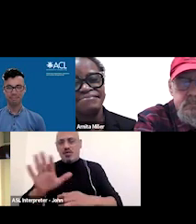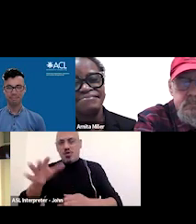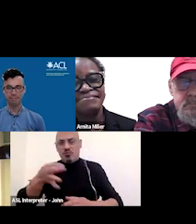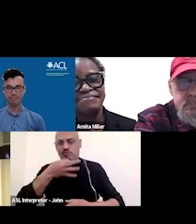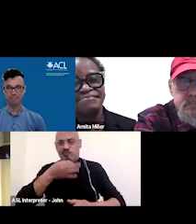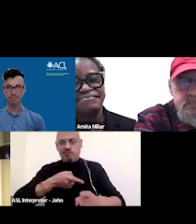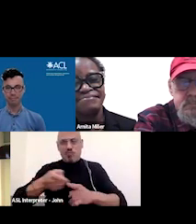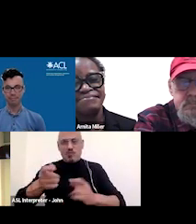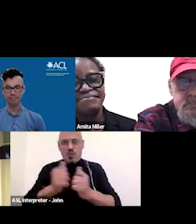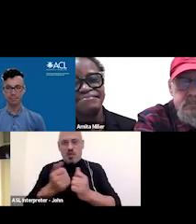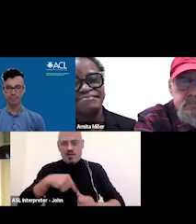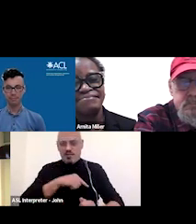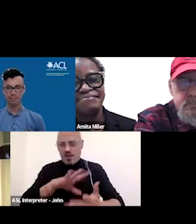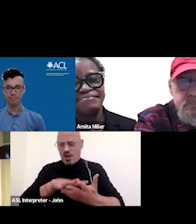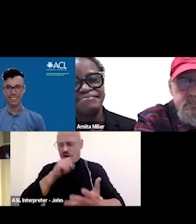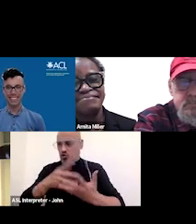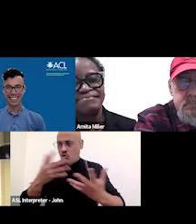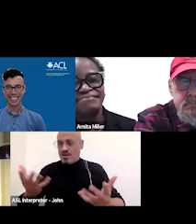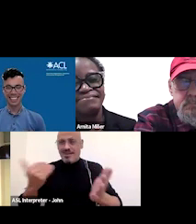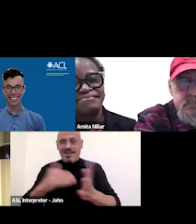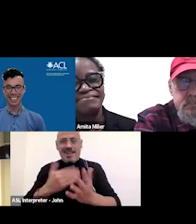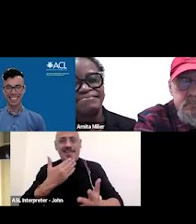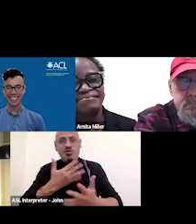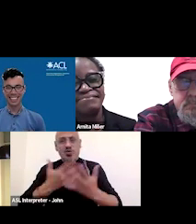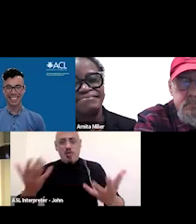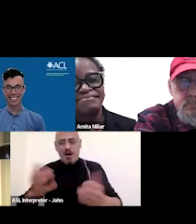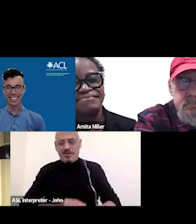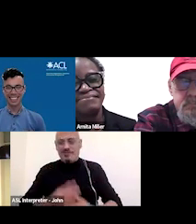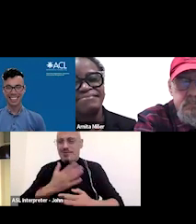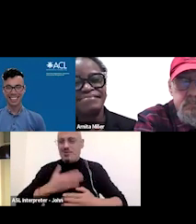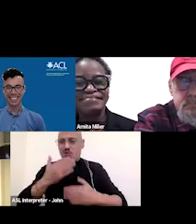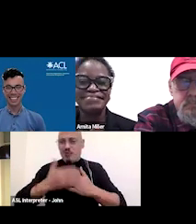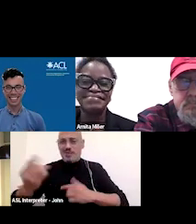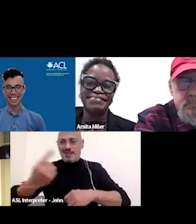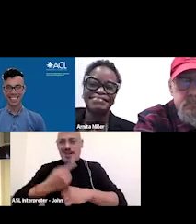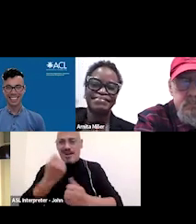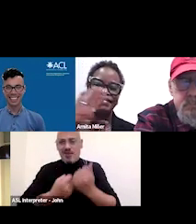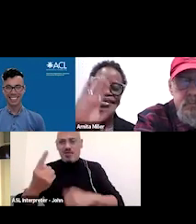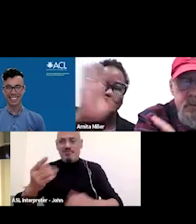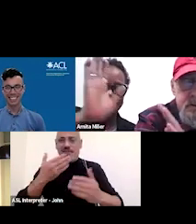we all learned so much. And, again, thank you so much. And enjoy the rest of your day, everyone. Thanks again.